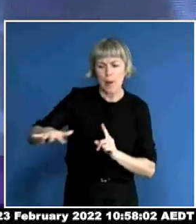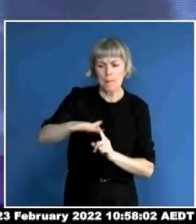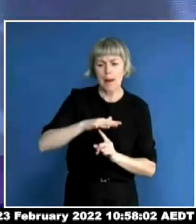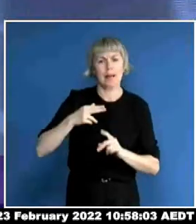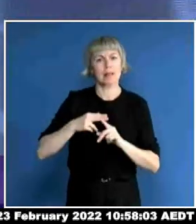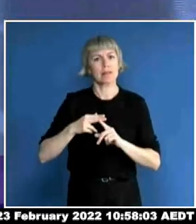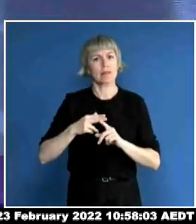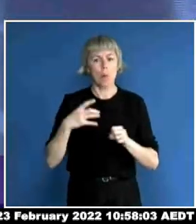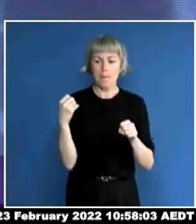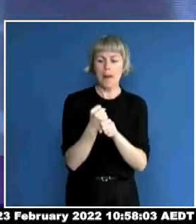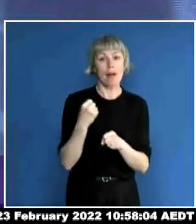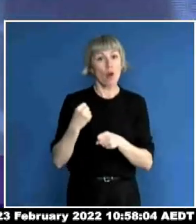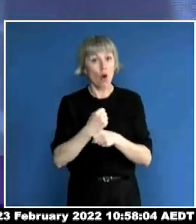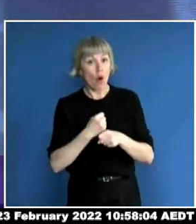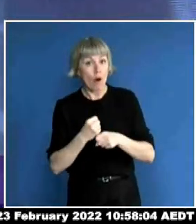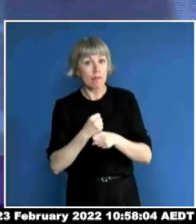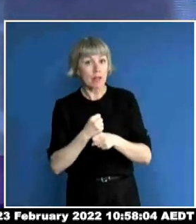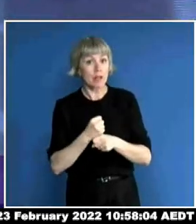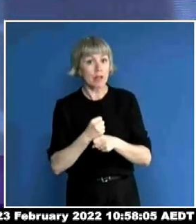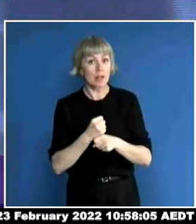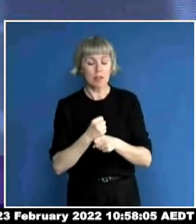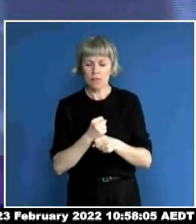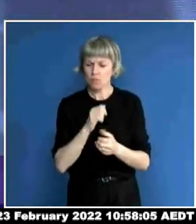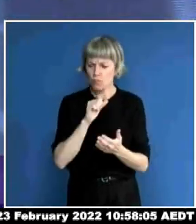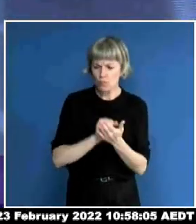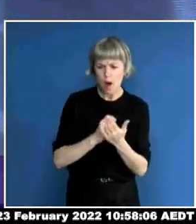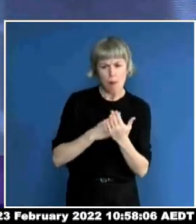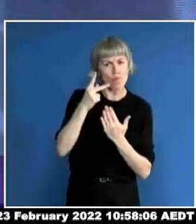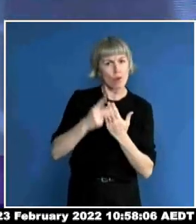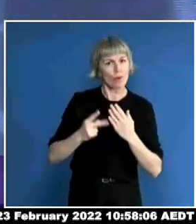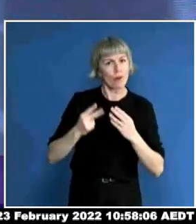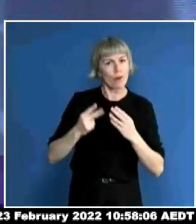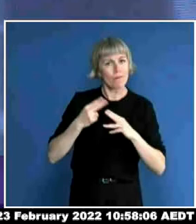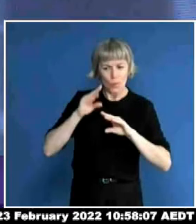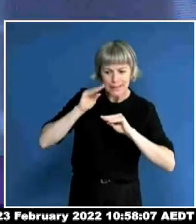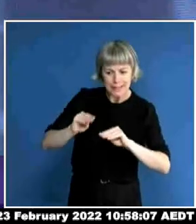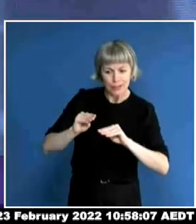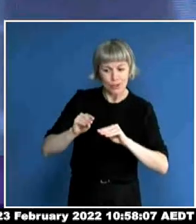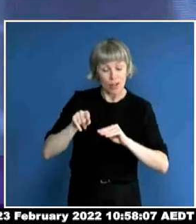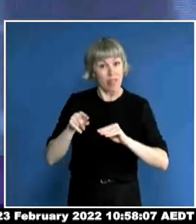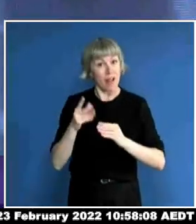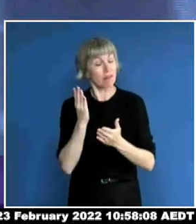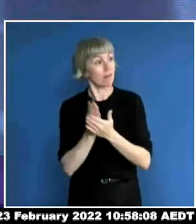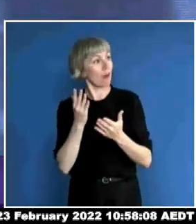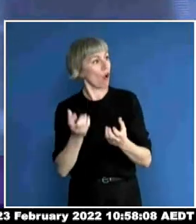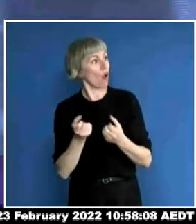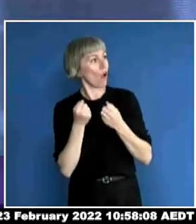appropriate skills, certificates or other qualifications; and were appropriately